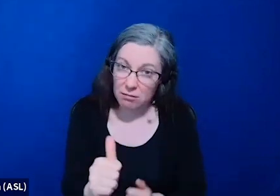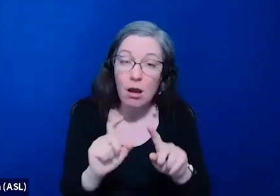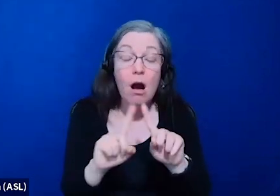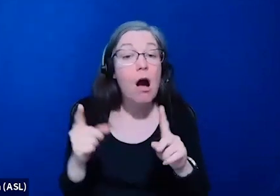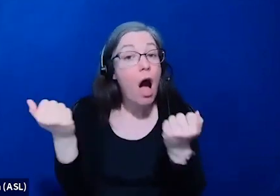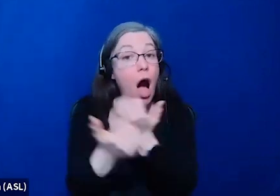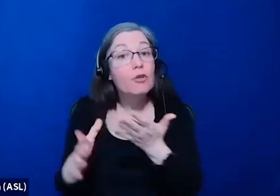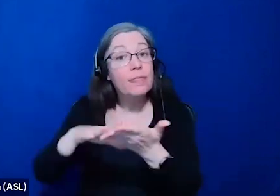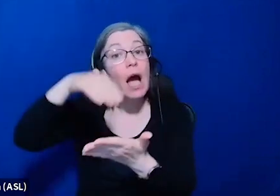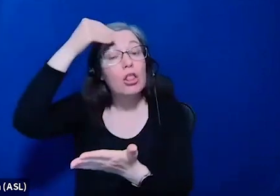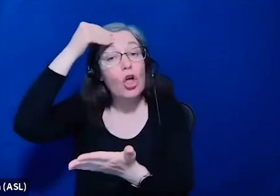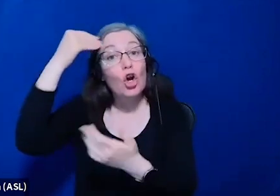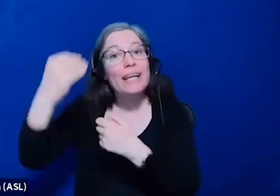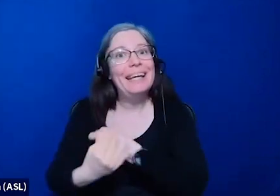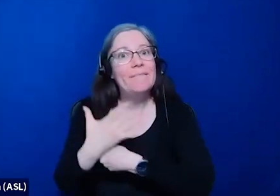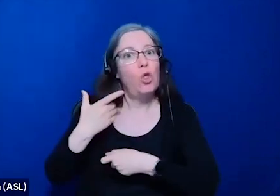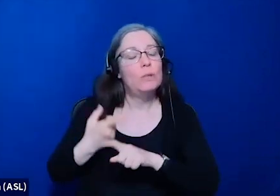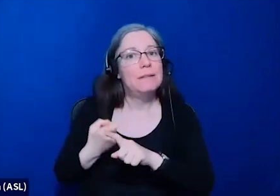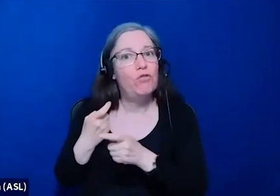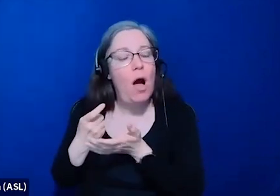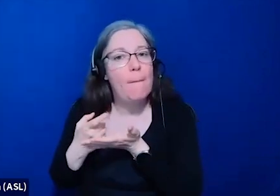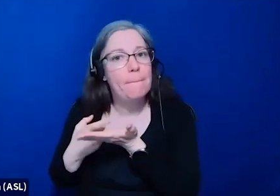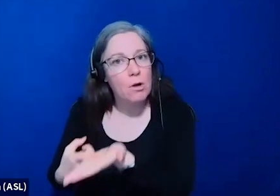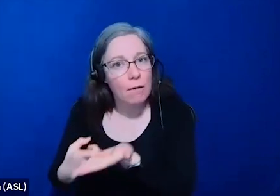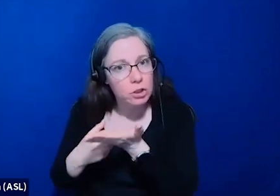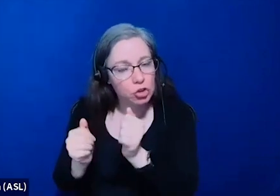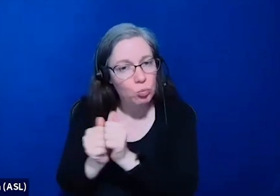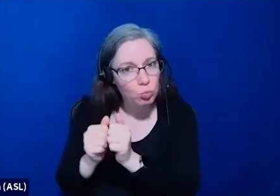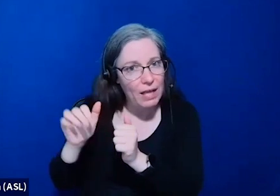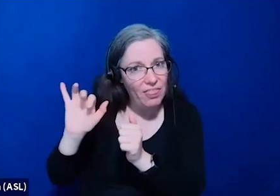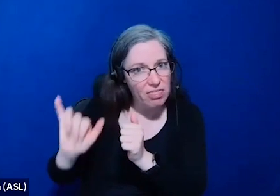by my conversation with agency leadership and other candidates.